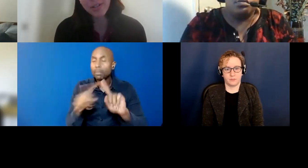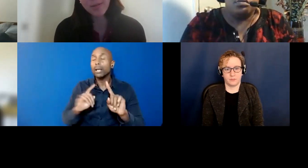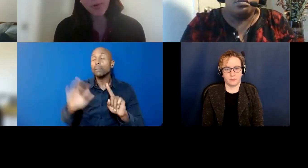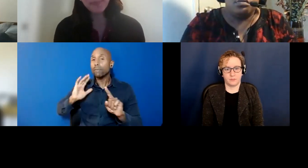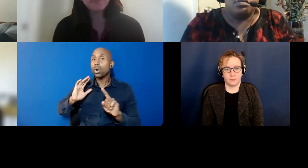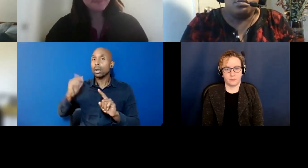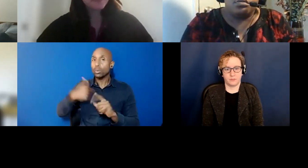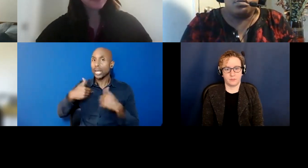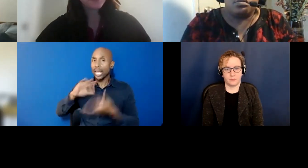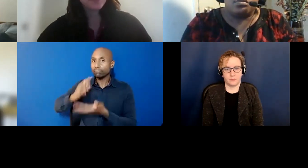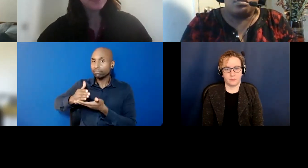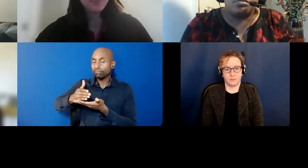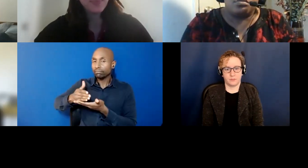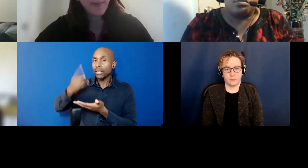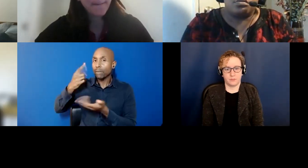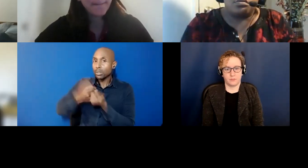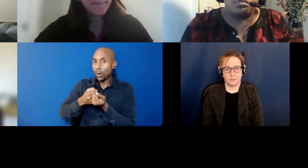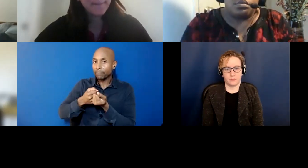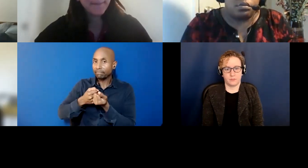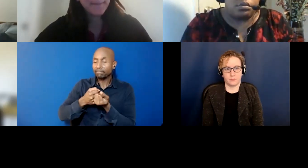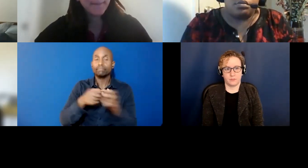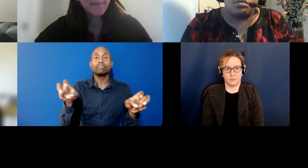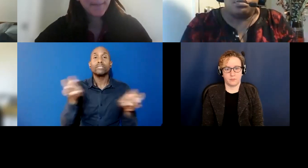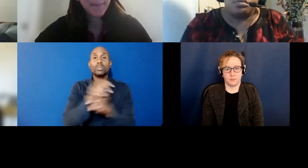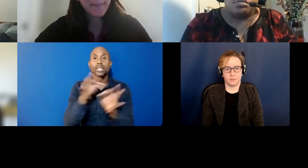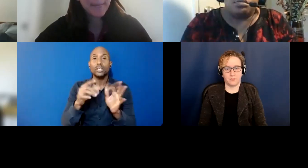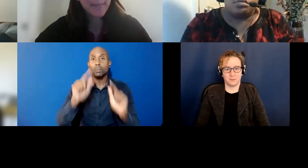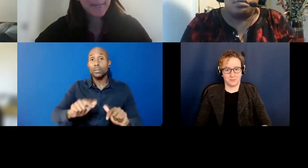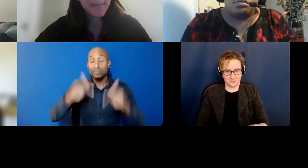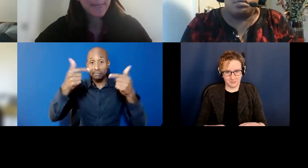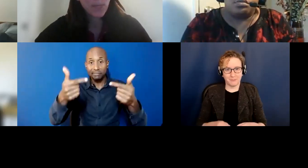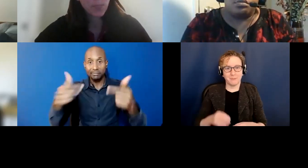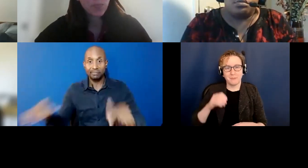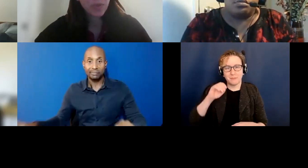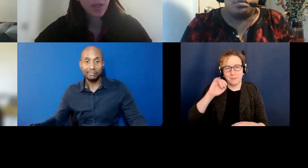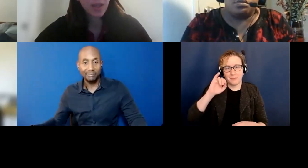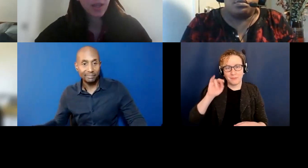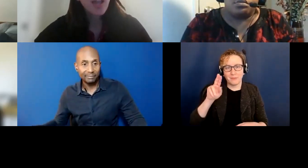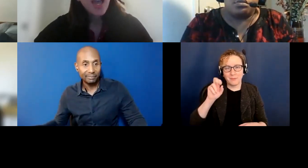to support. By week, it sounds like when you say we, you mean the study abroad office?